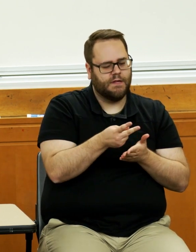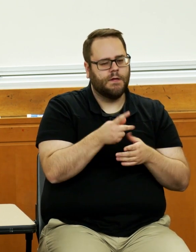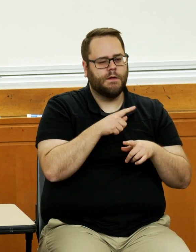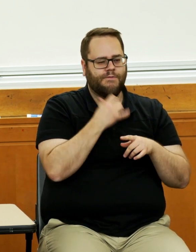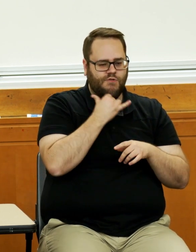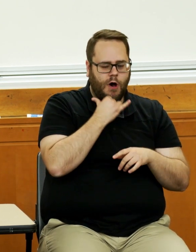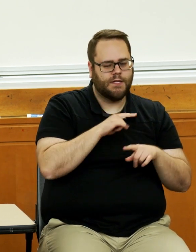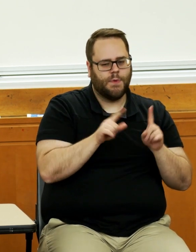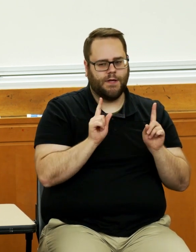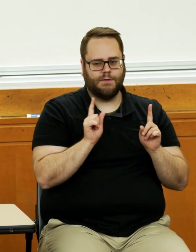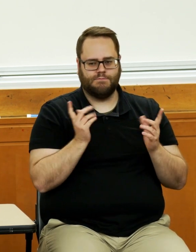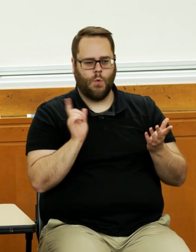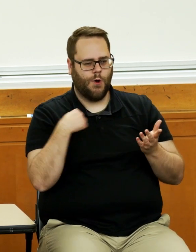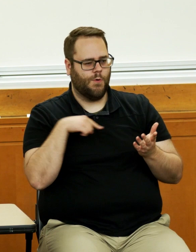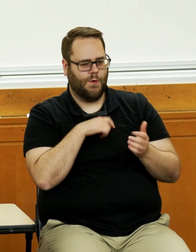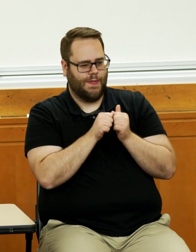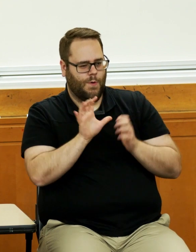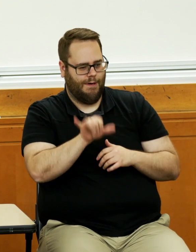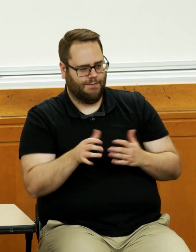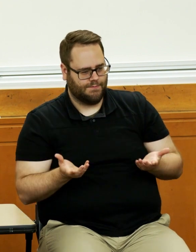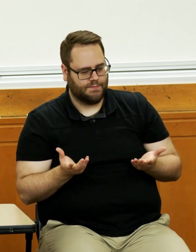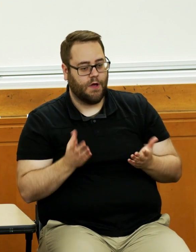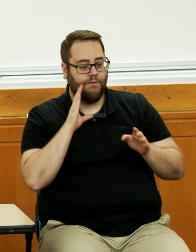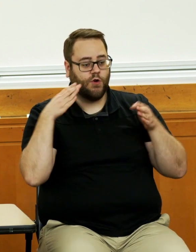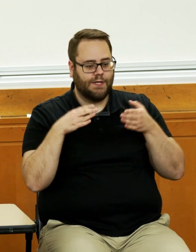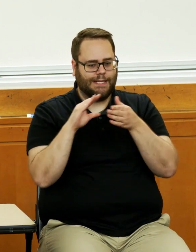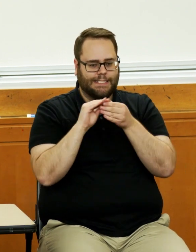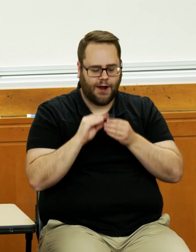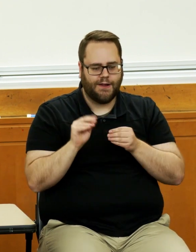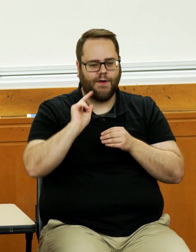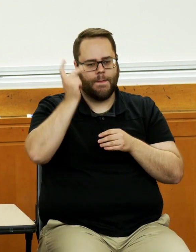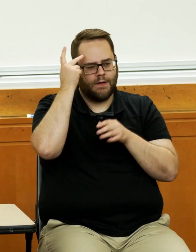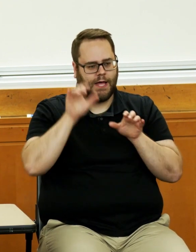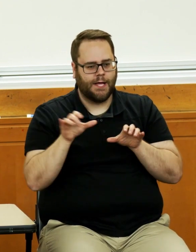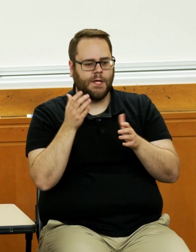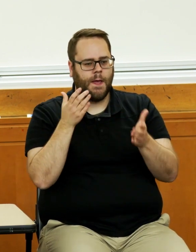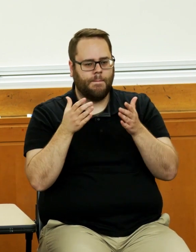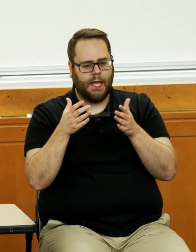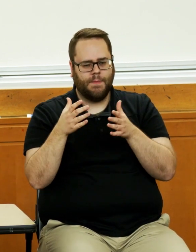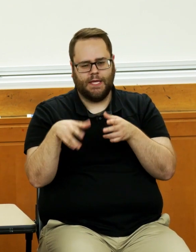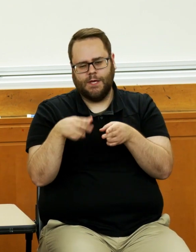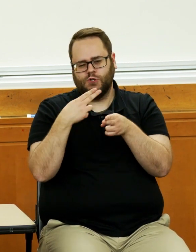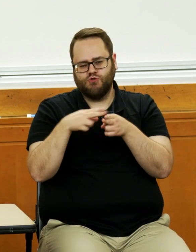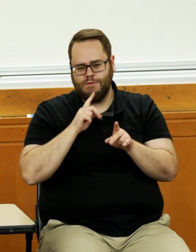precedents? Focusing on narrative and political action might be short-sighted in some instances,